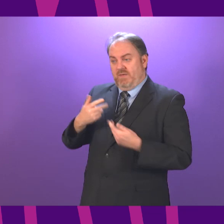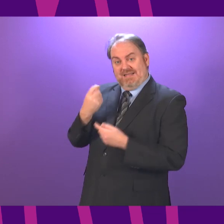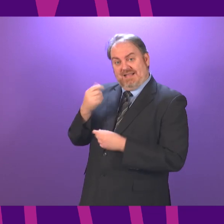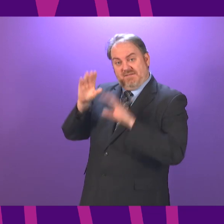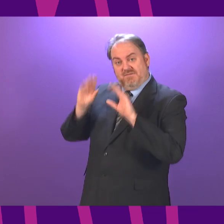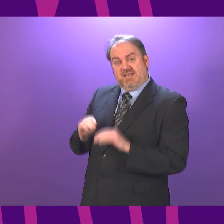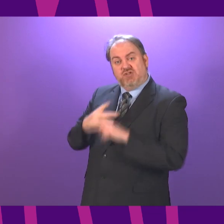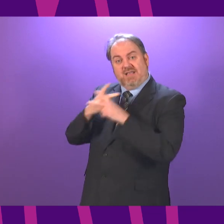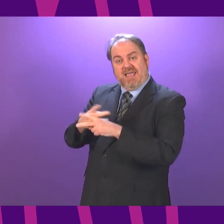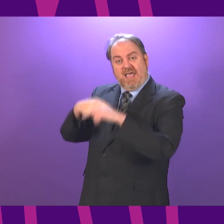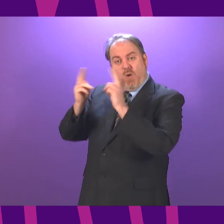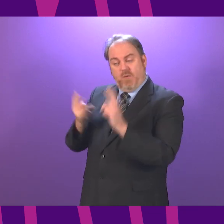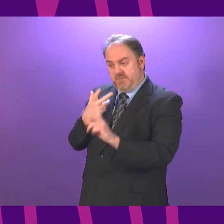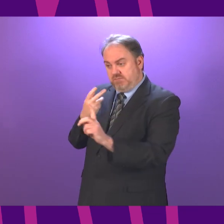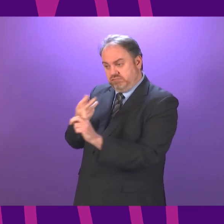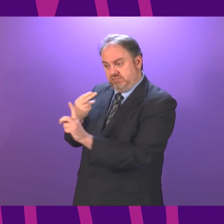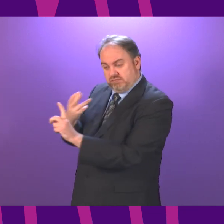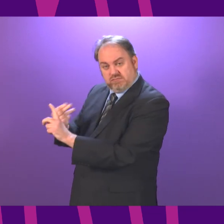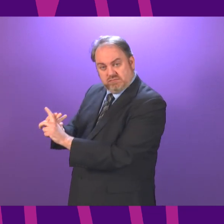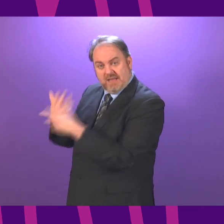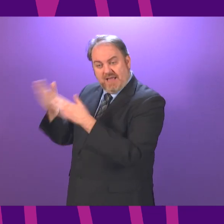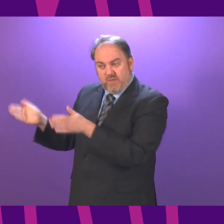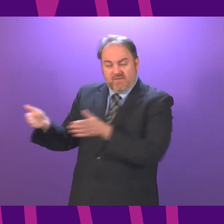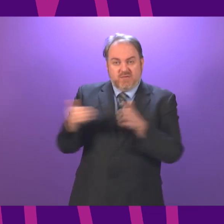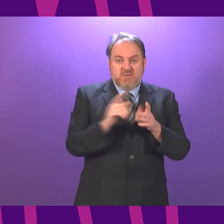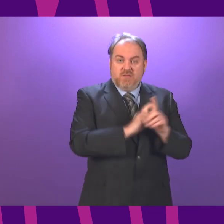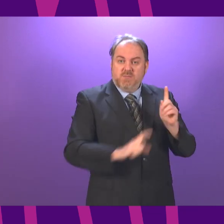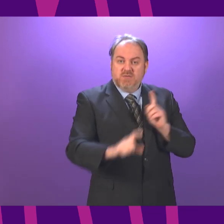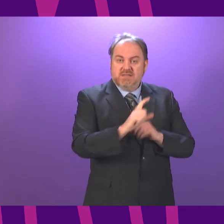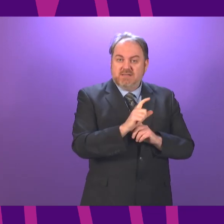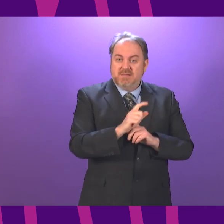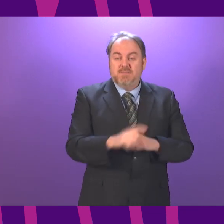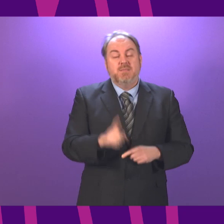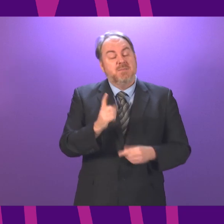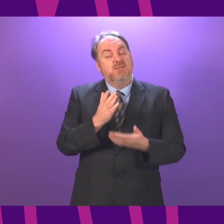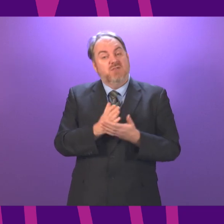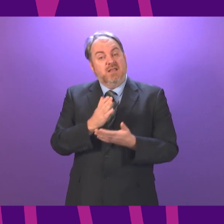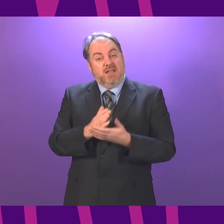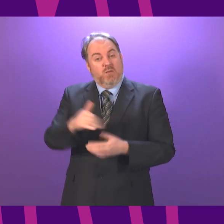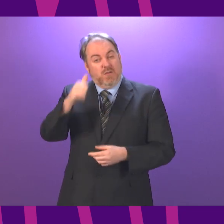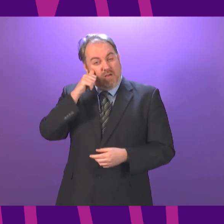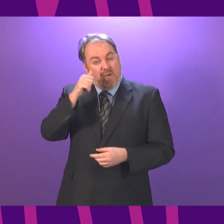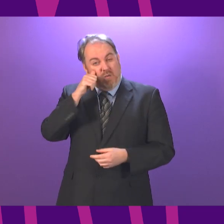Yesterday, based on the figures that I have just reported, 25,327 vaccinations were administered,